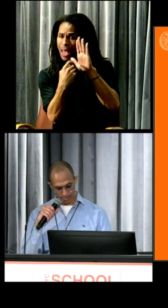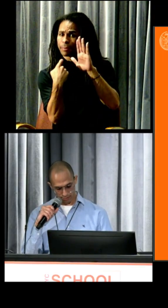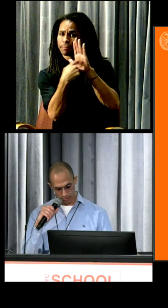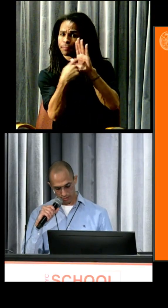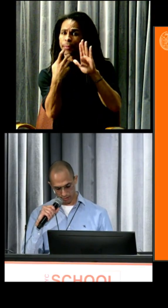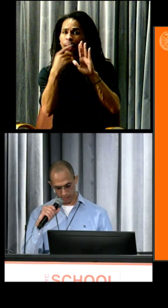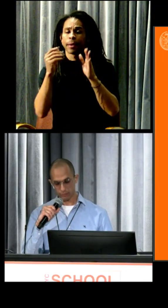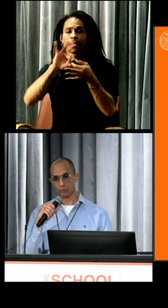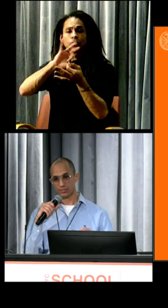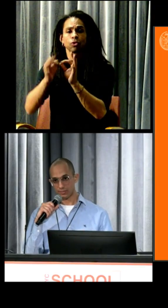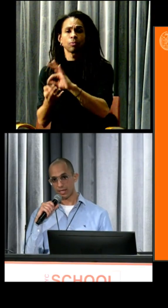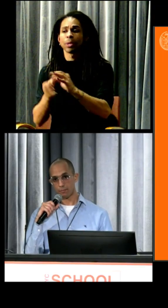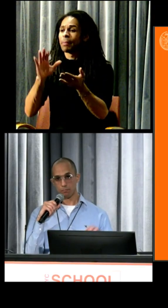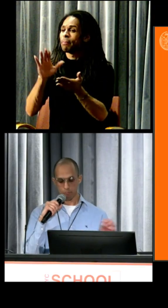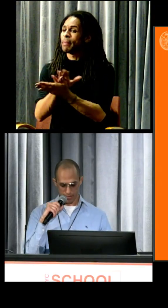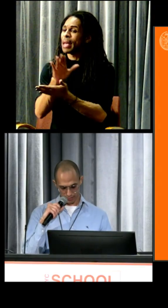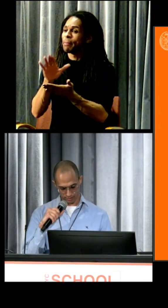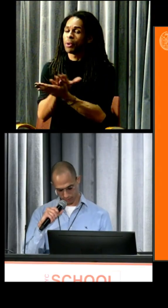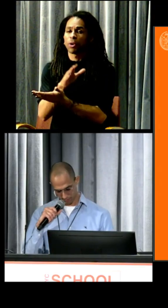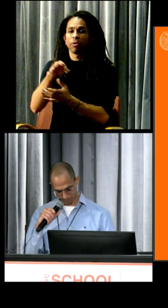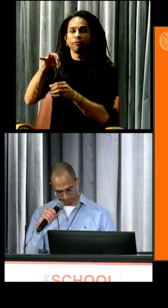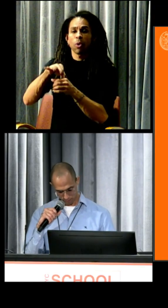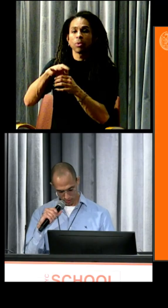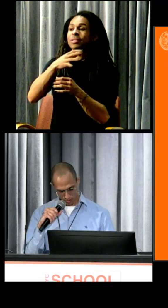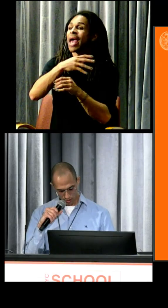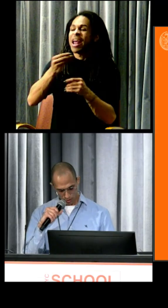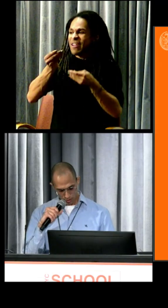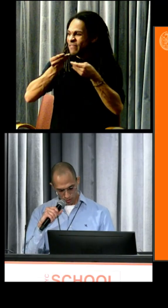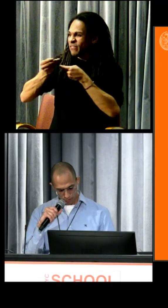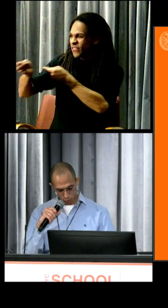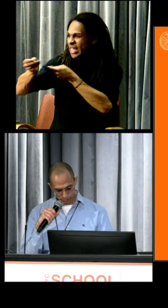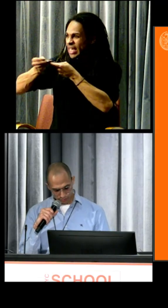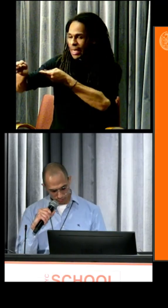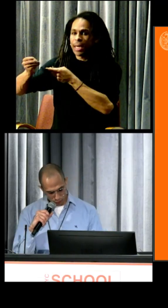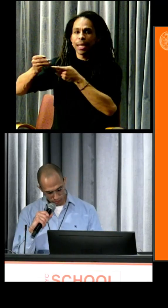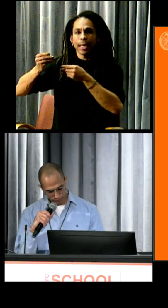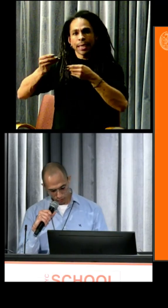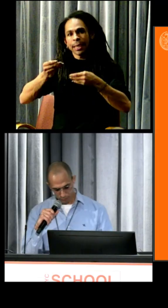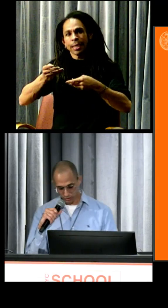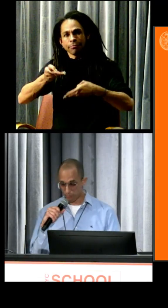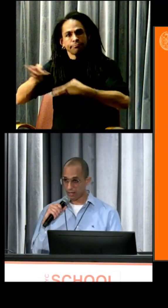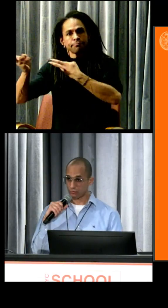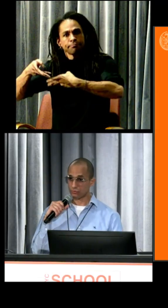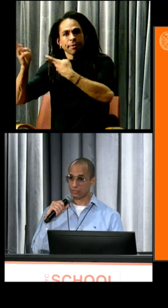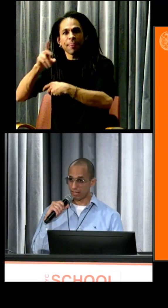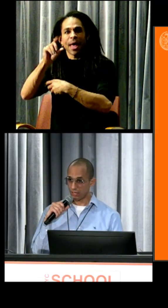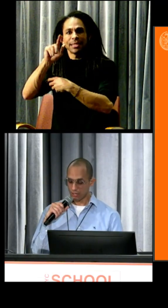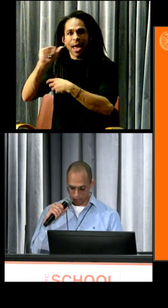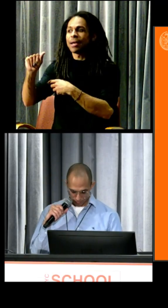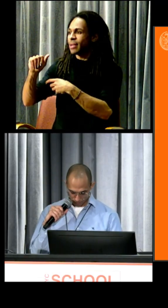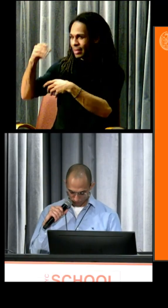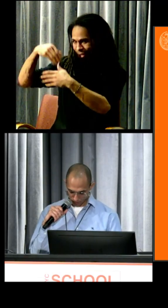neighborhoods to life without specifically identifying them. And then real video footage is also used.